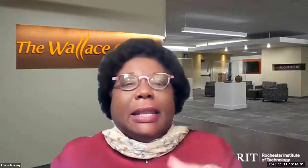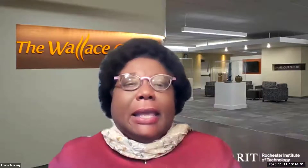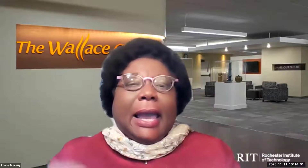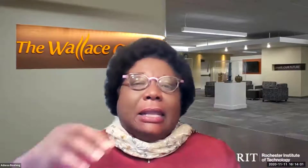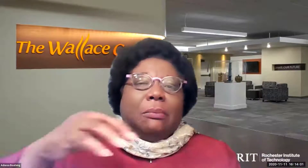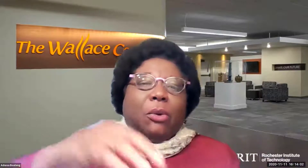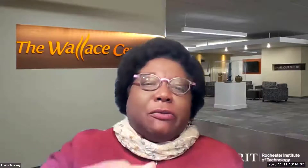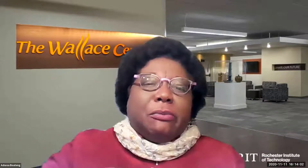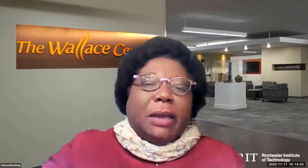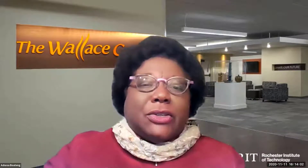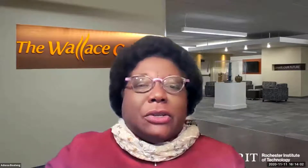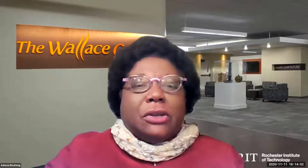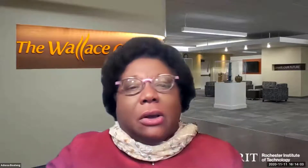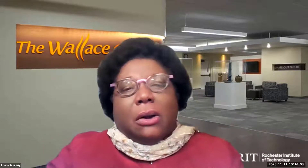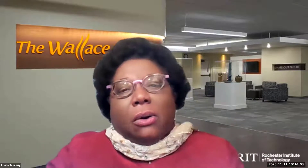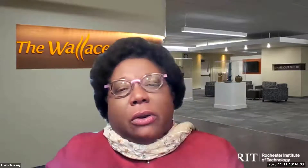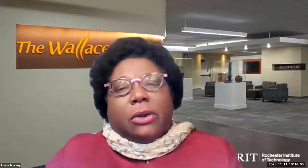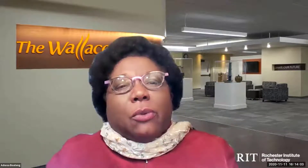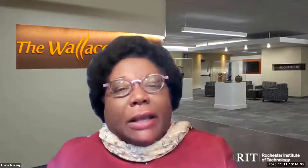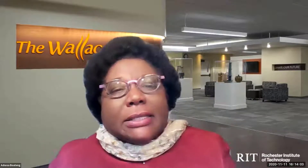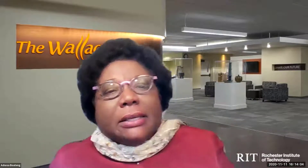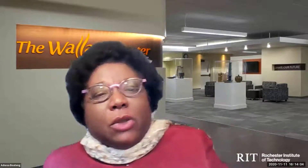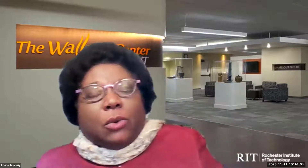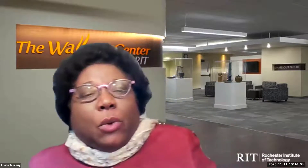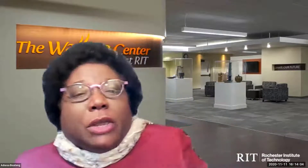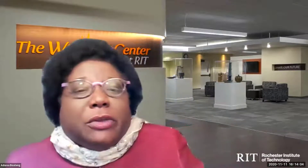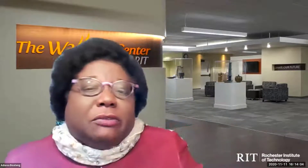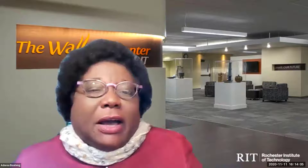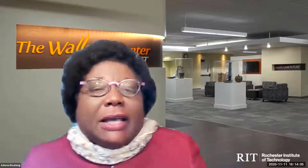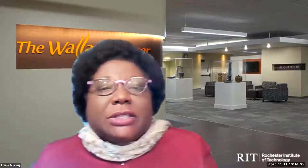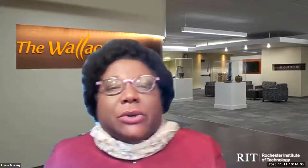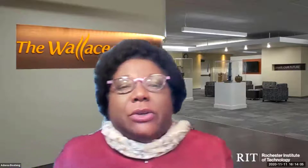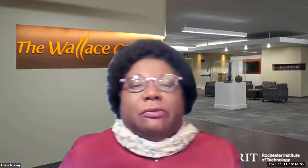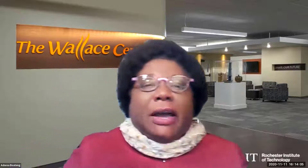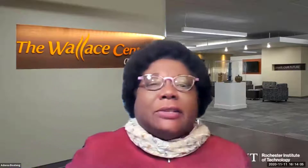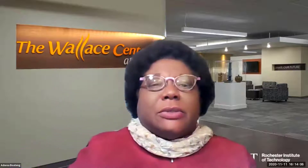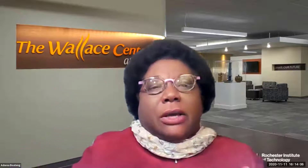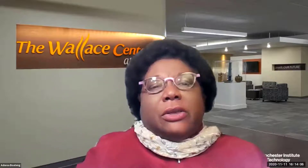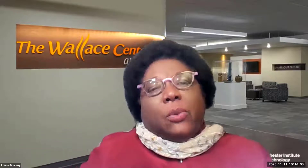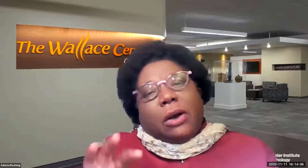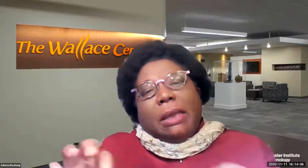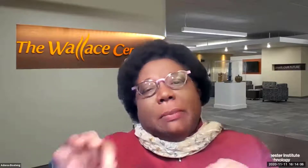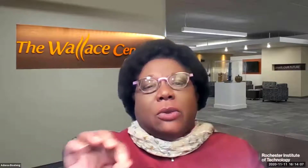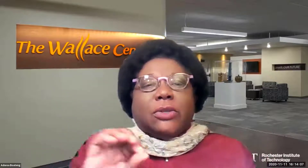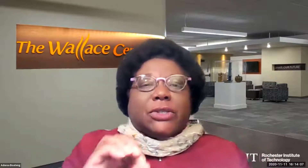updating adding more information or correcting you're working your advisor and your visor tell you. Well, maybe you should